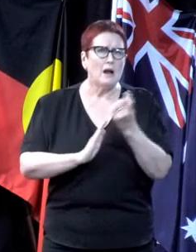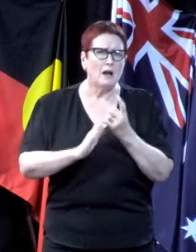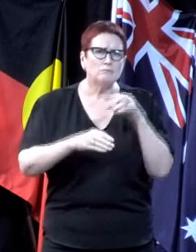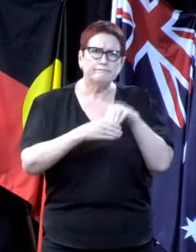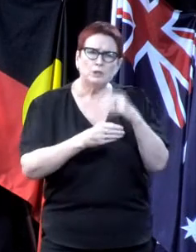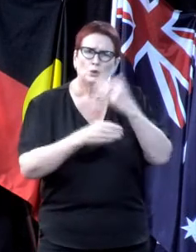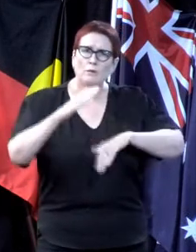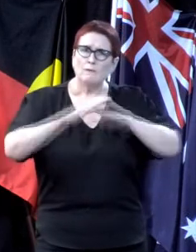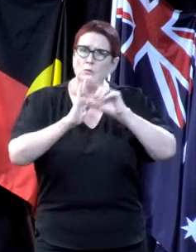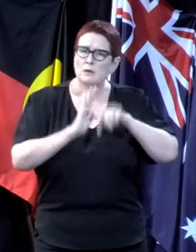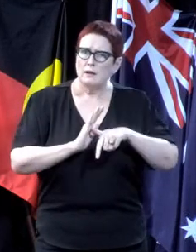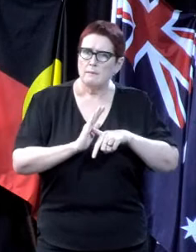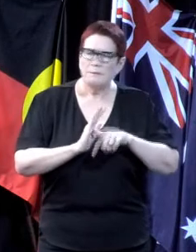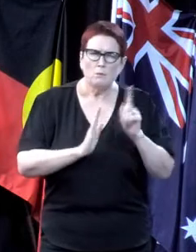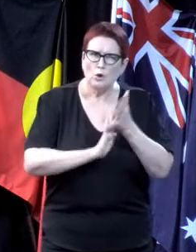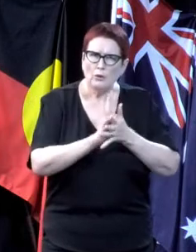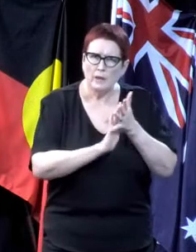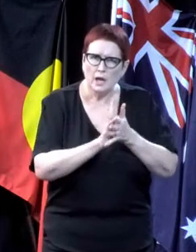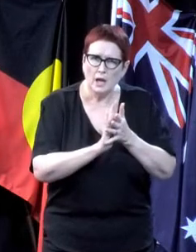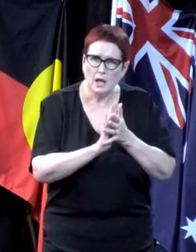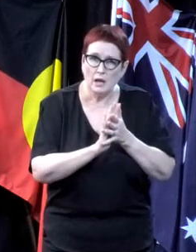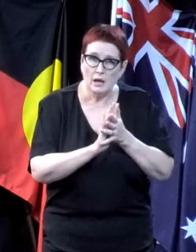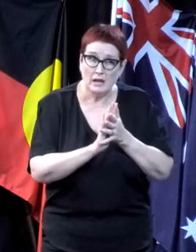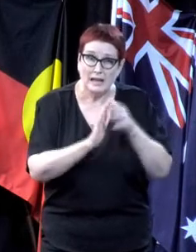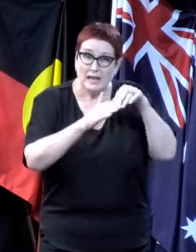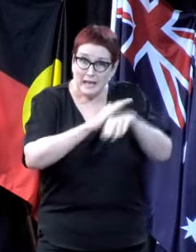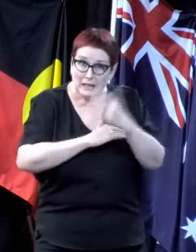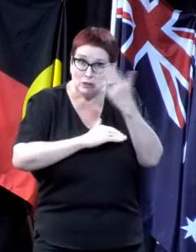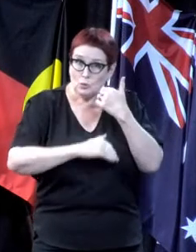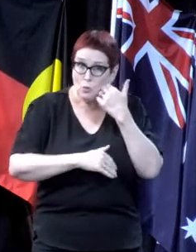Does that mean they're at the school at all times?